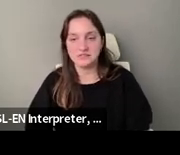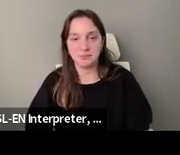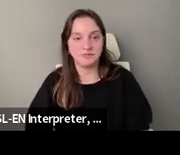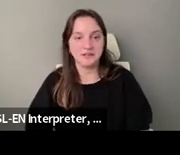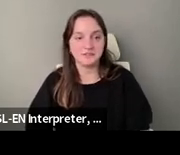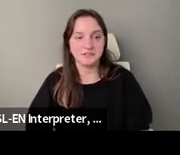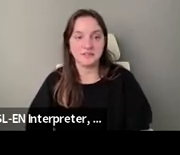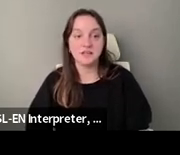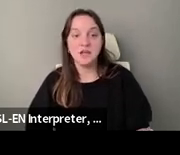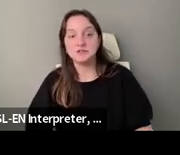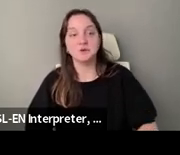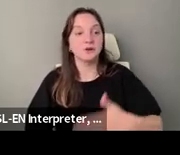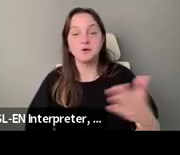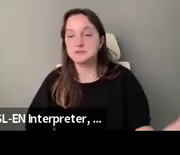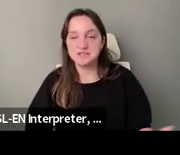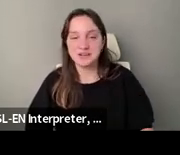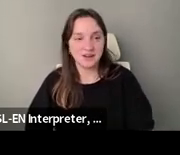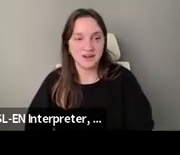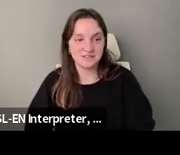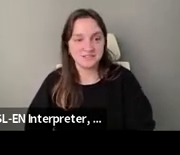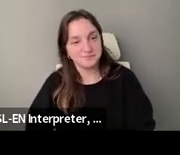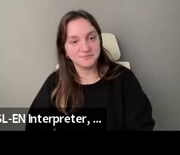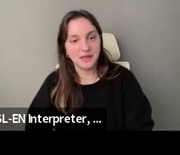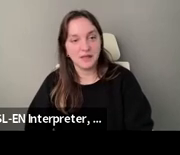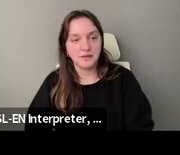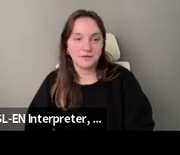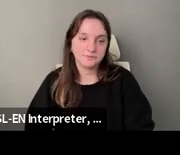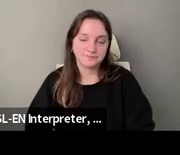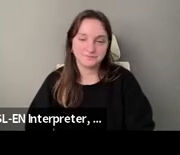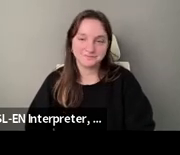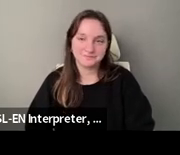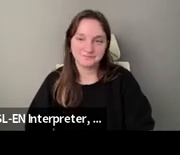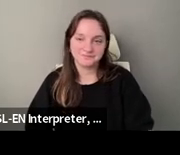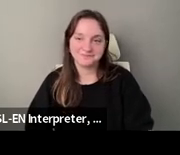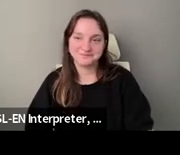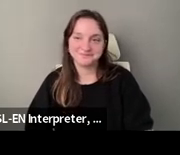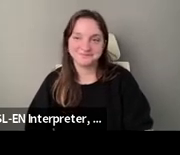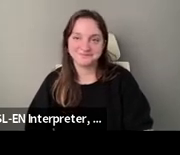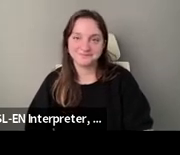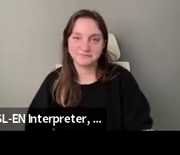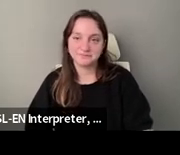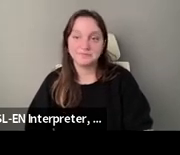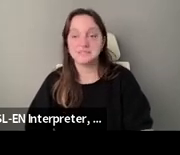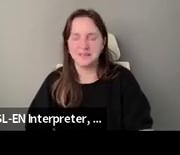settlement organizations partnering with organizations that provide deaf services. So you can always reach out to us.